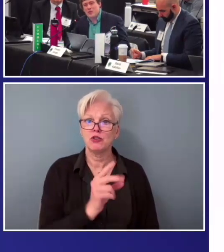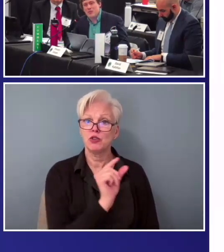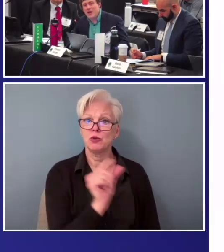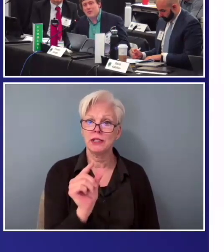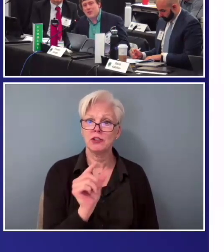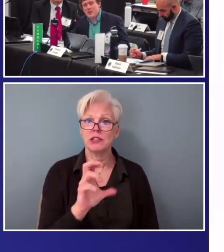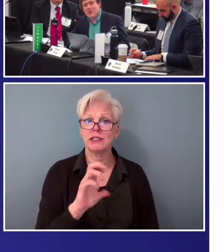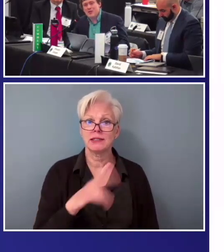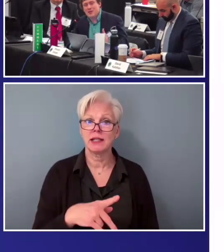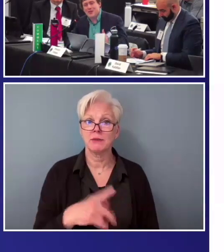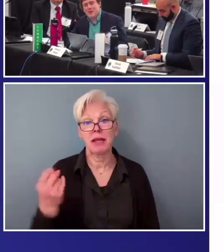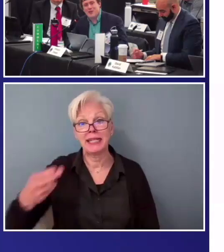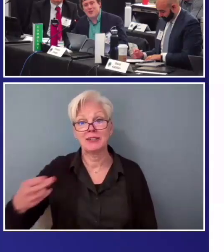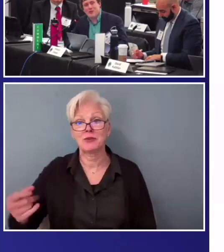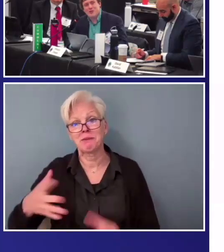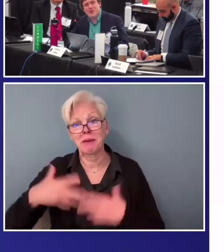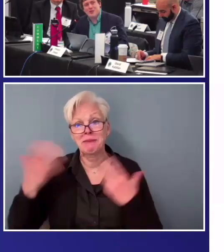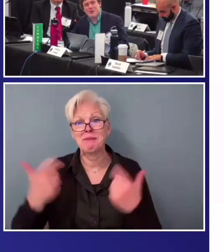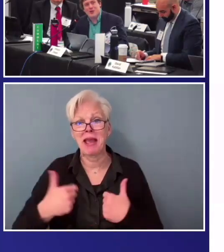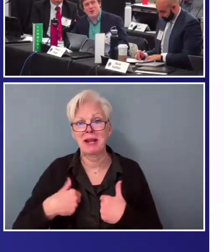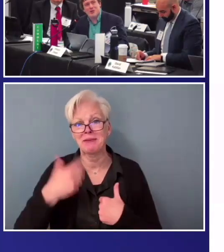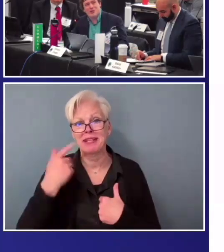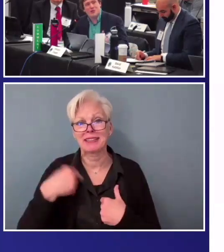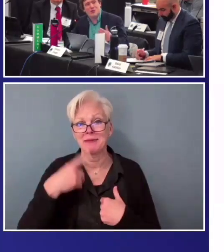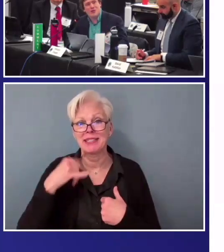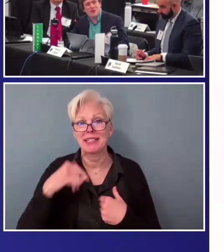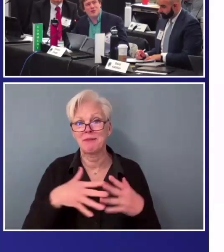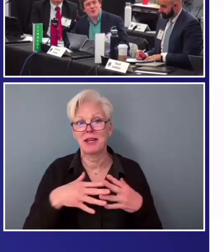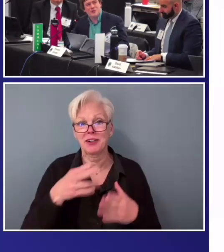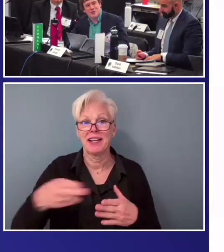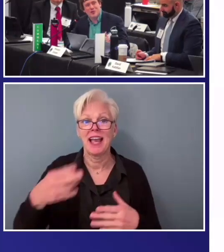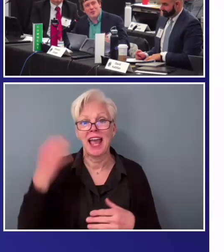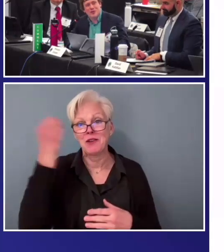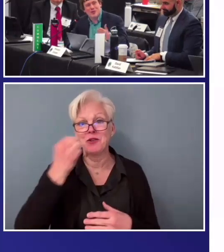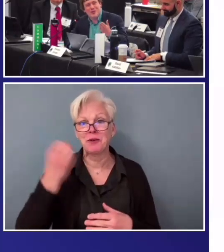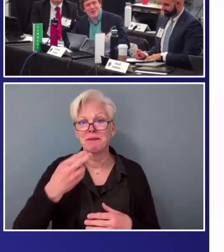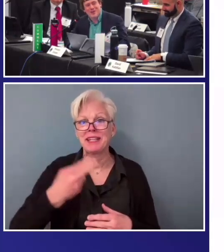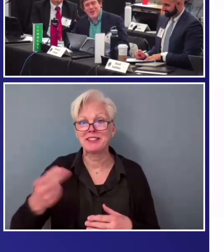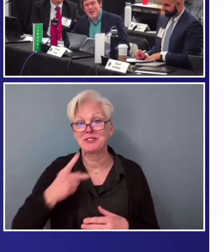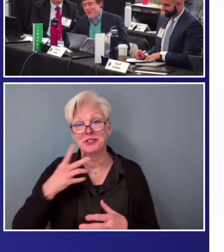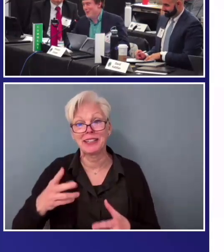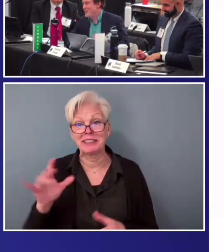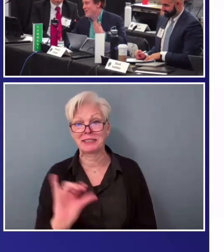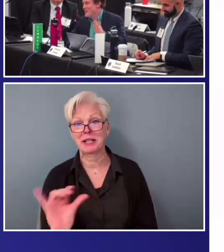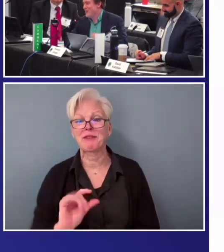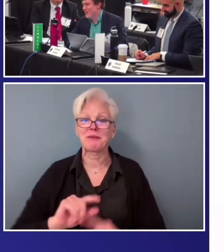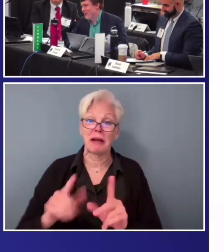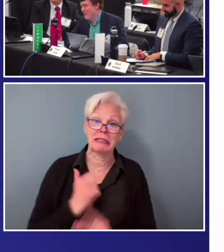be mad at me because I'm, you know, saying that American history and European history are similar, but, you know, sorry, sorry, Michale,